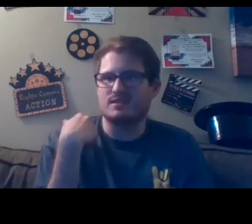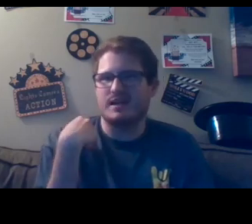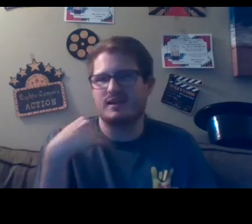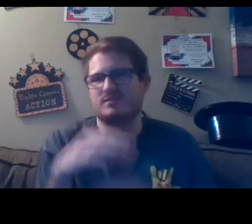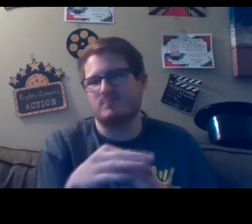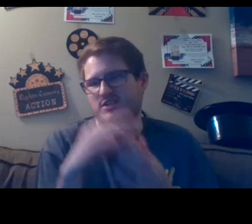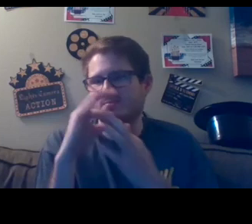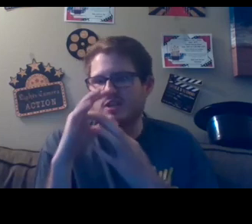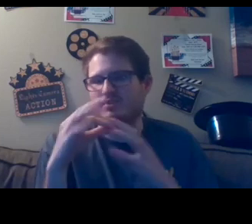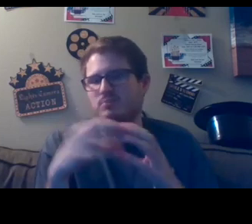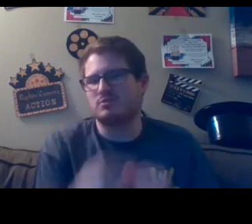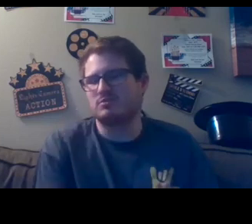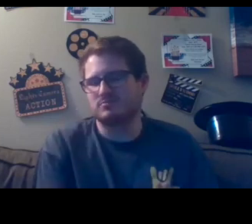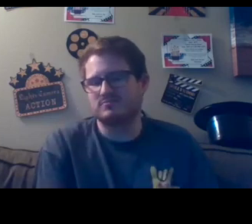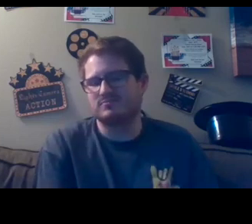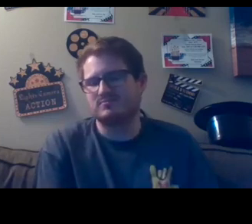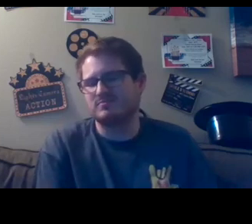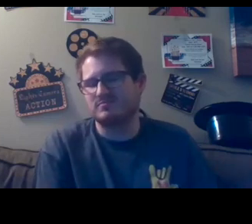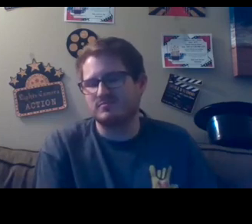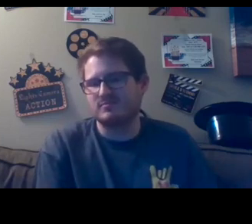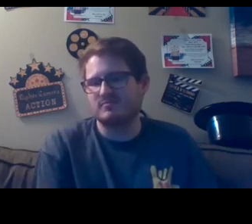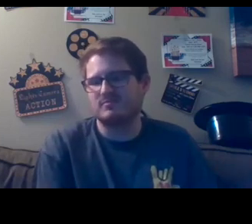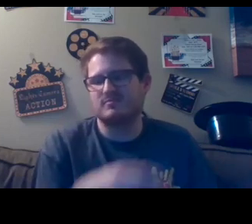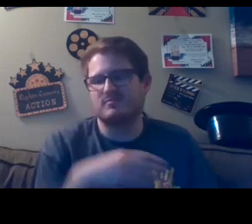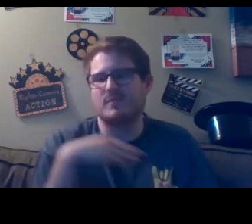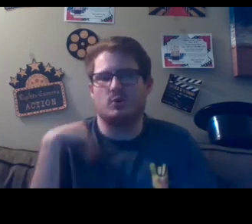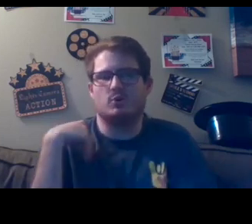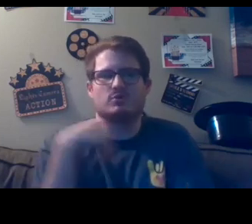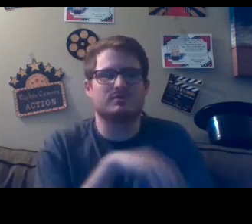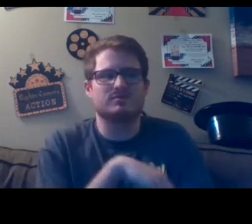Austin: I have my special ball. Austin: Yes, I do have my own special ball.